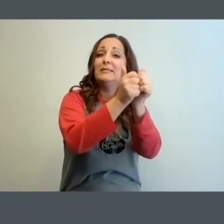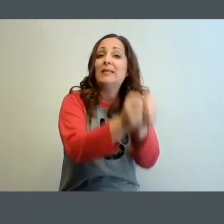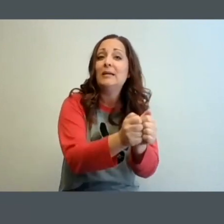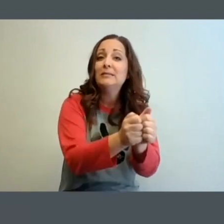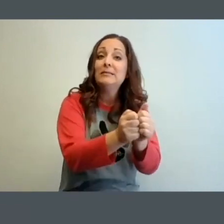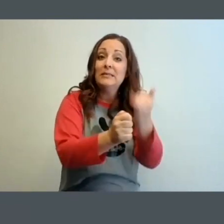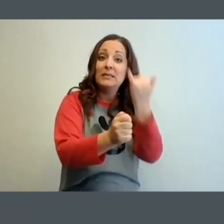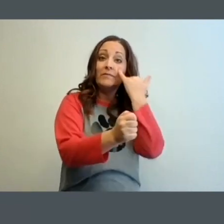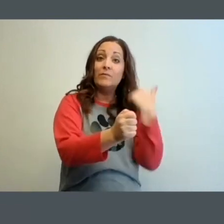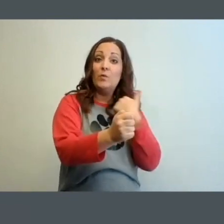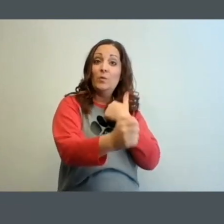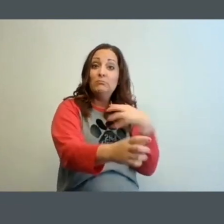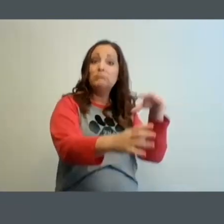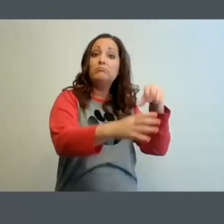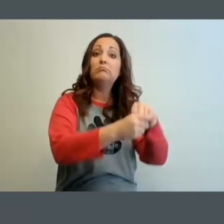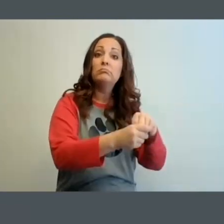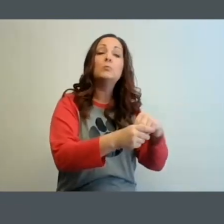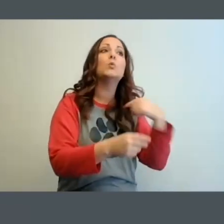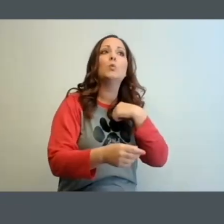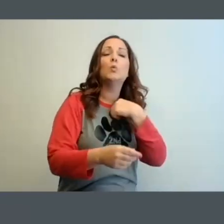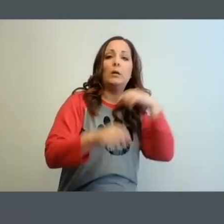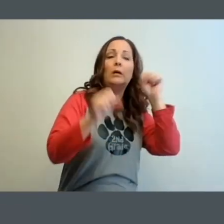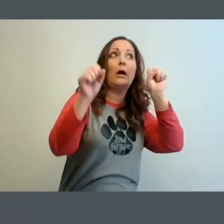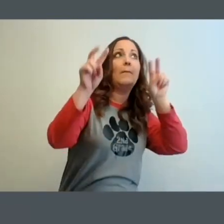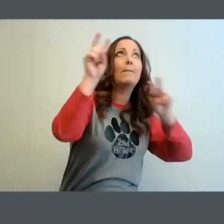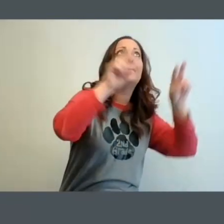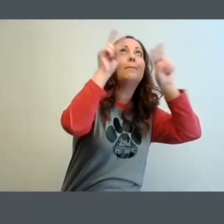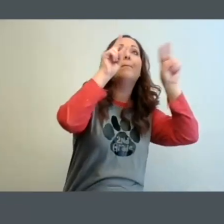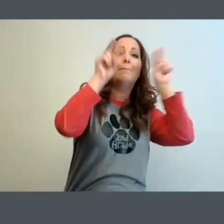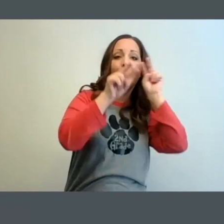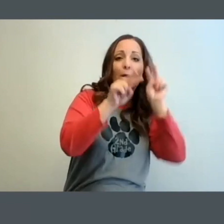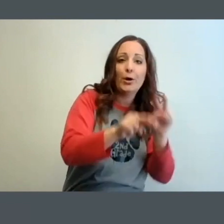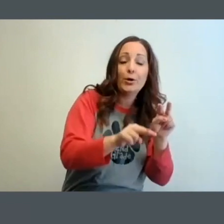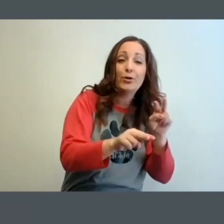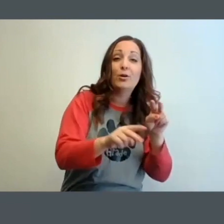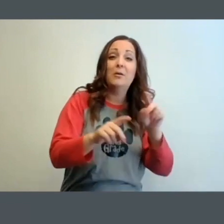It's not like when we're in a classroom that we can move over